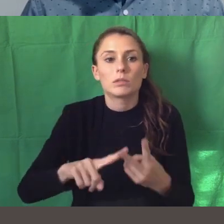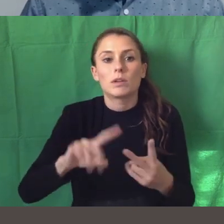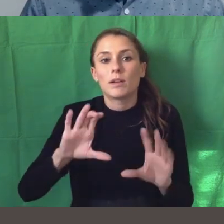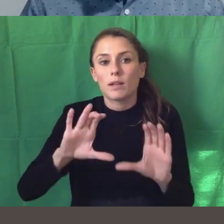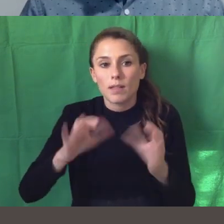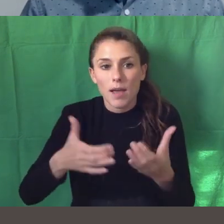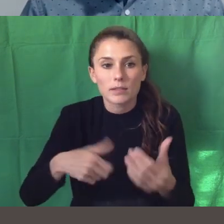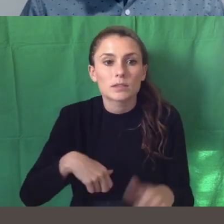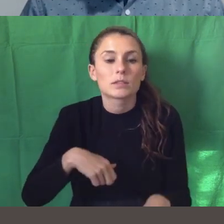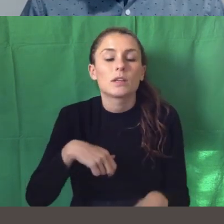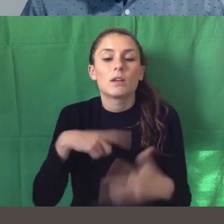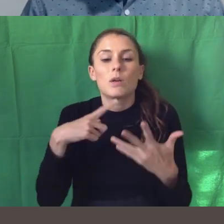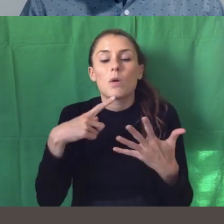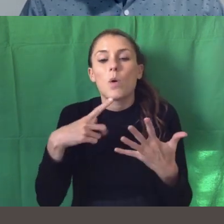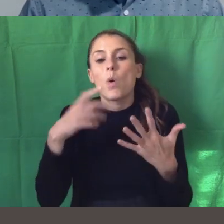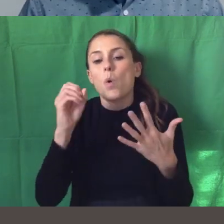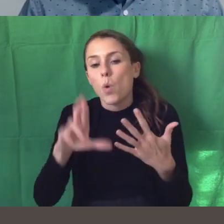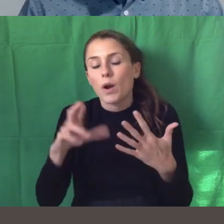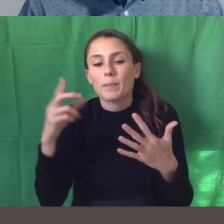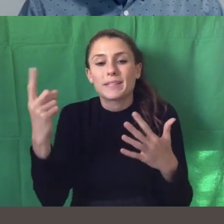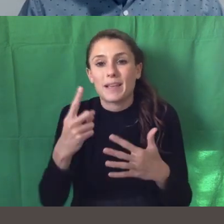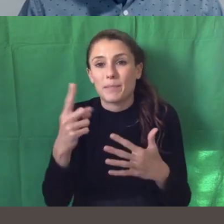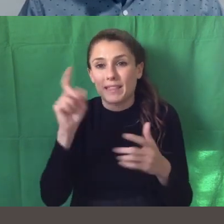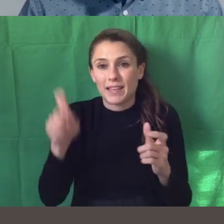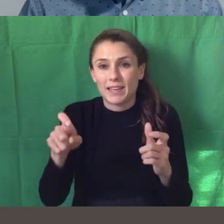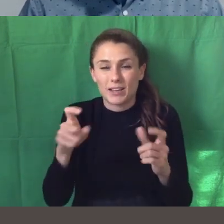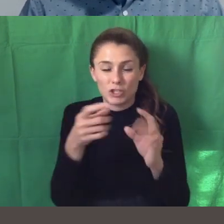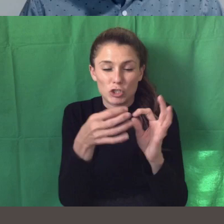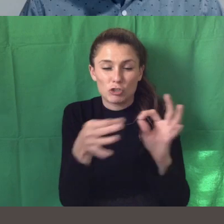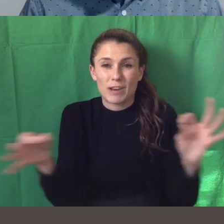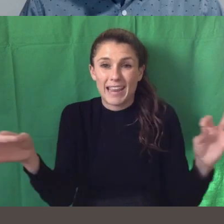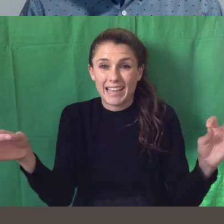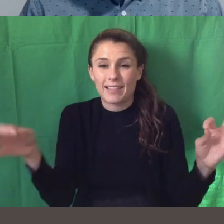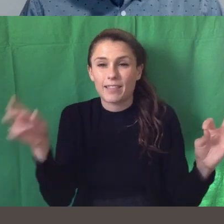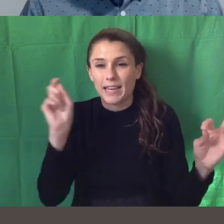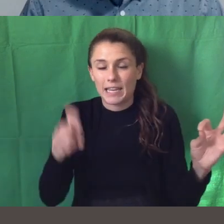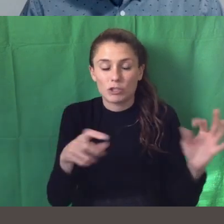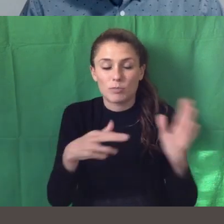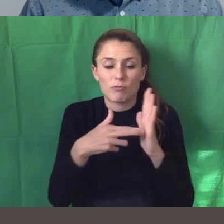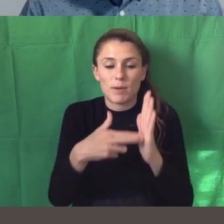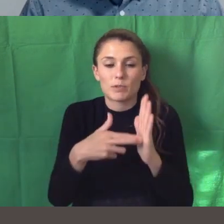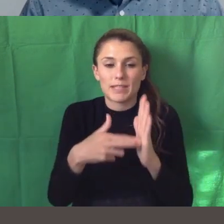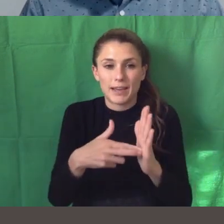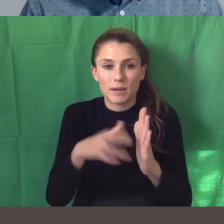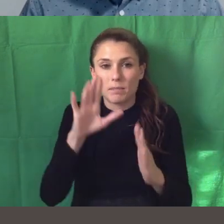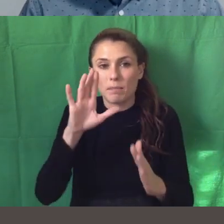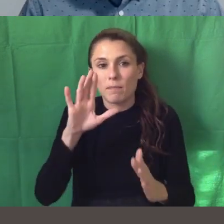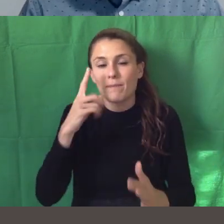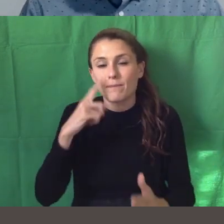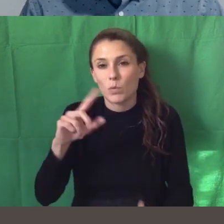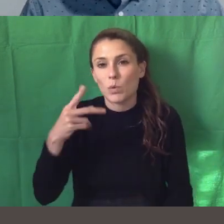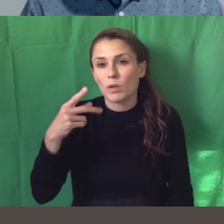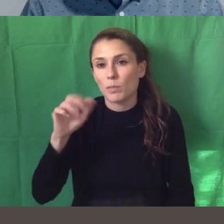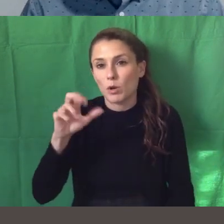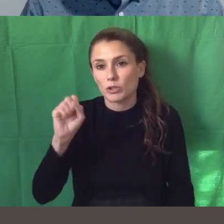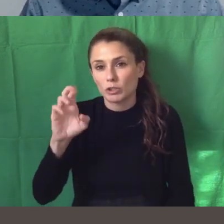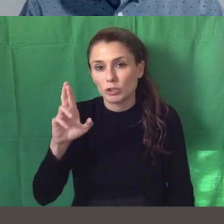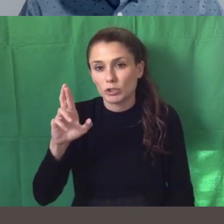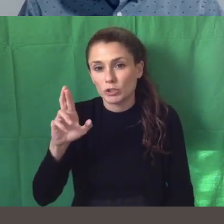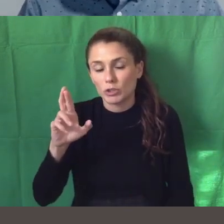or they could just be some string that is needed to be literally represented for the parser.